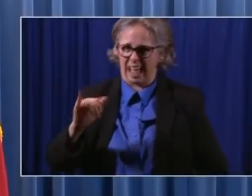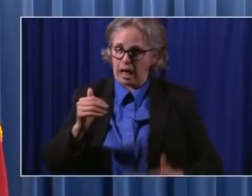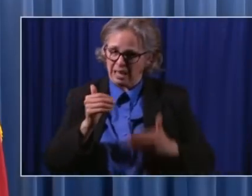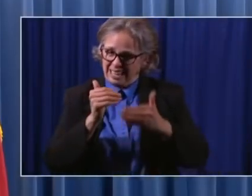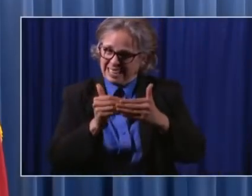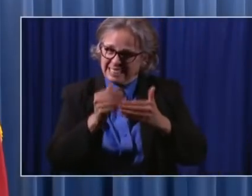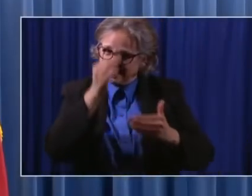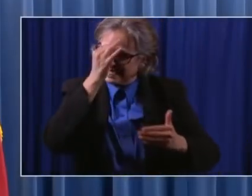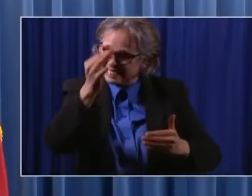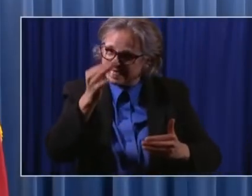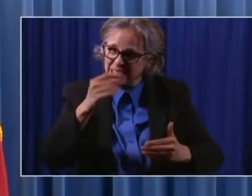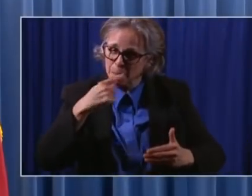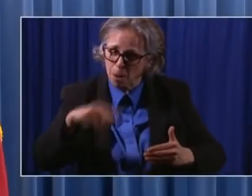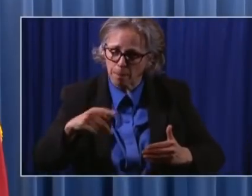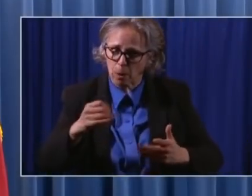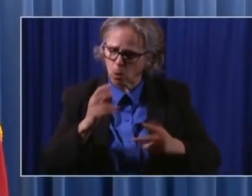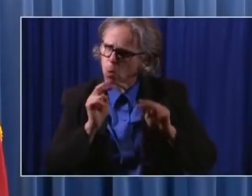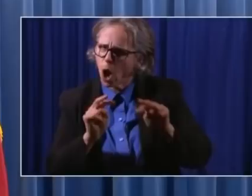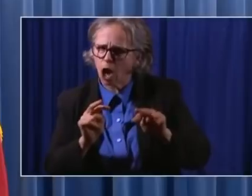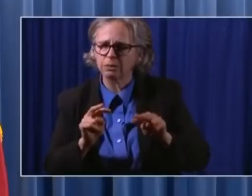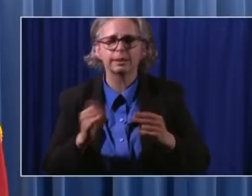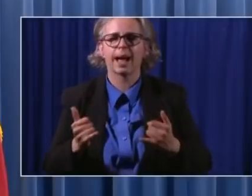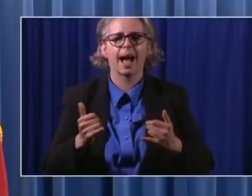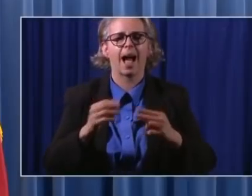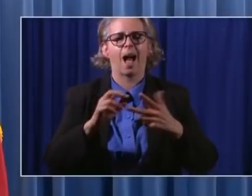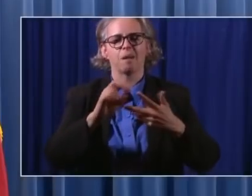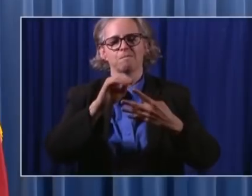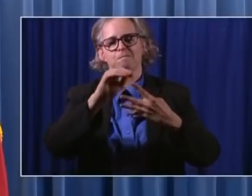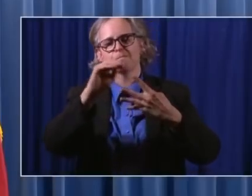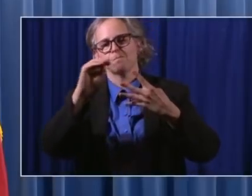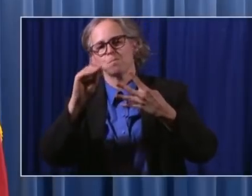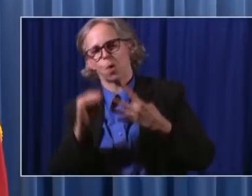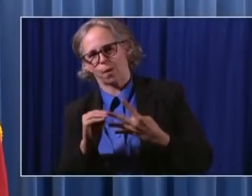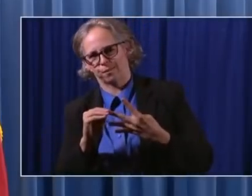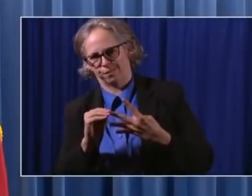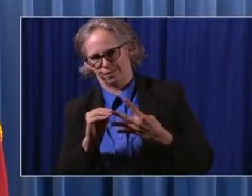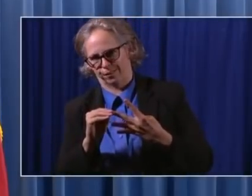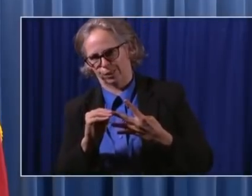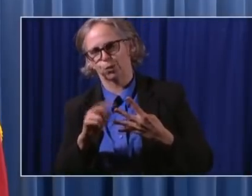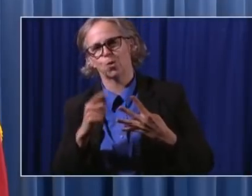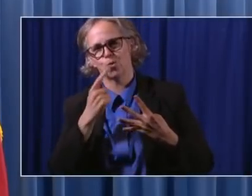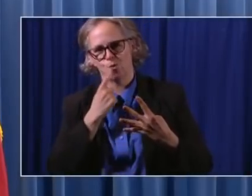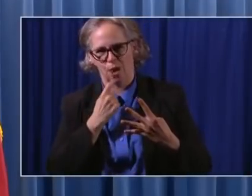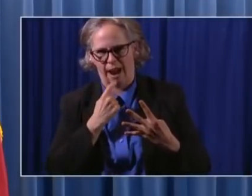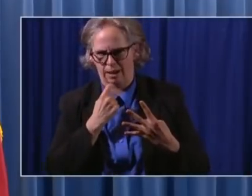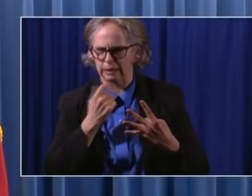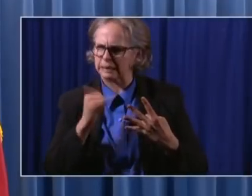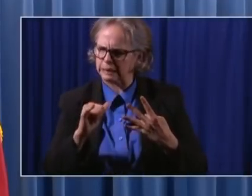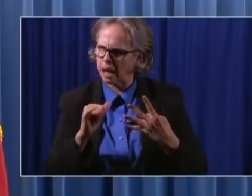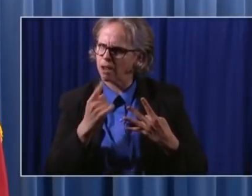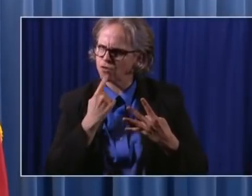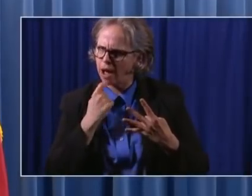GOOD NEWS. THEY'VE MOVED OFF THE WATCHLIST, THEY ARE STILL UNREAD BUT OFF THE WATCH LIST